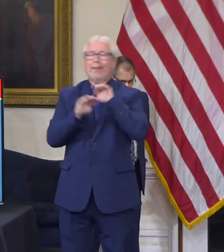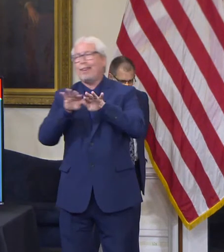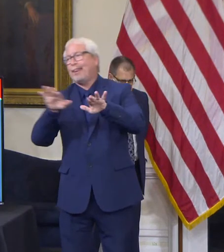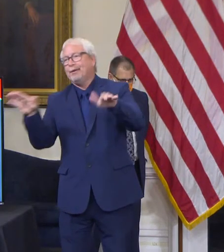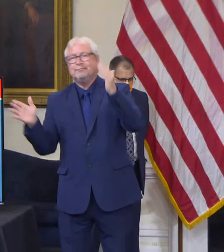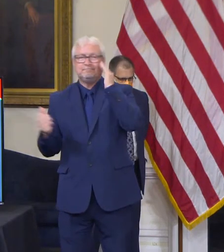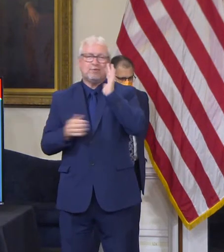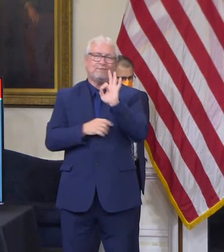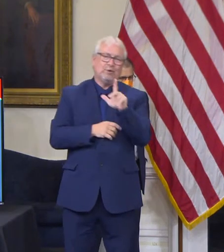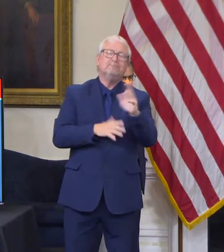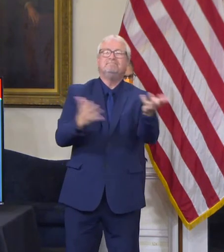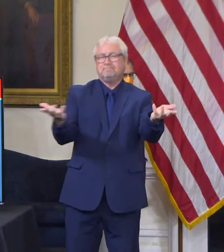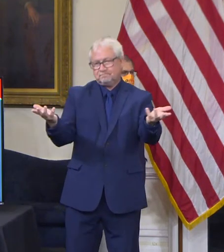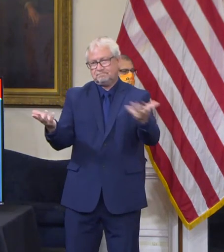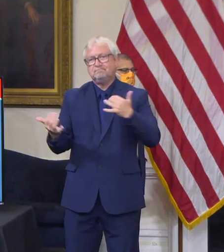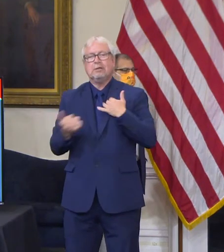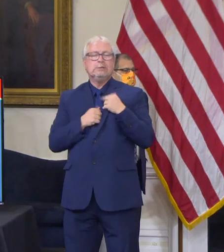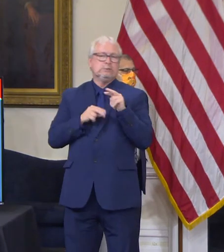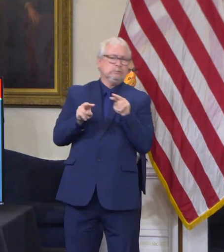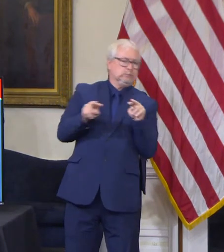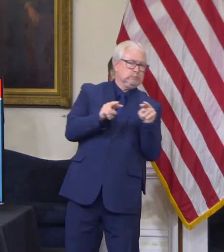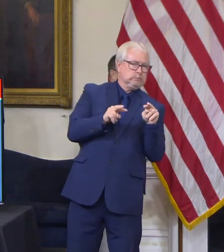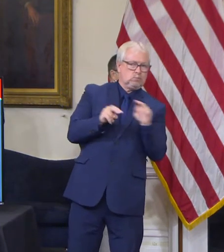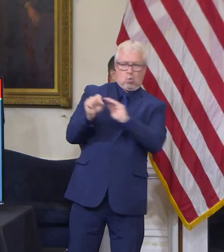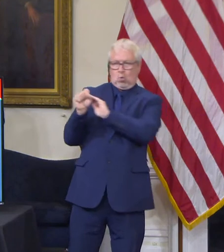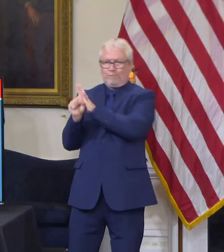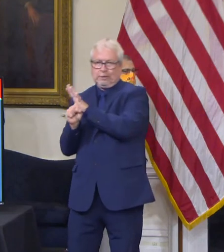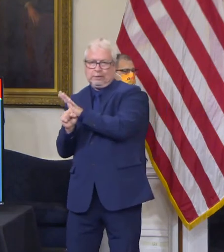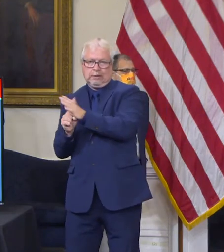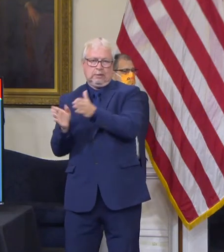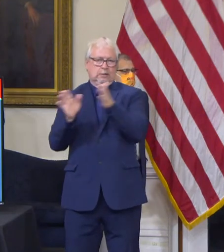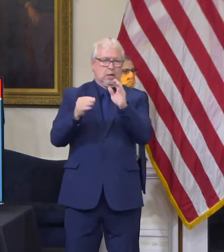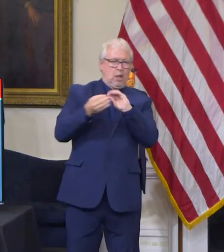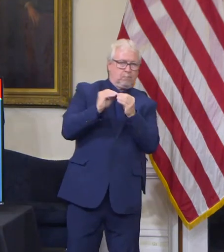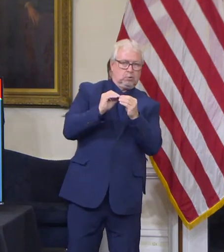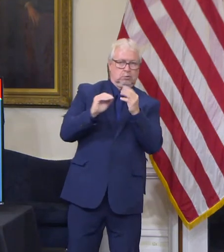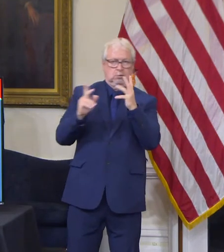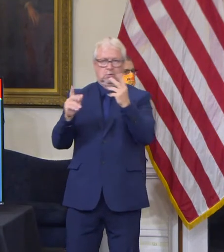This year we're actively monitoring the flu in addition to all of our COVID metrics.